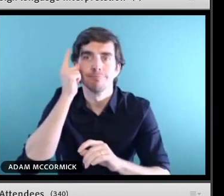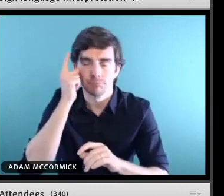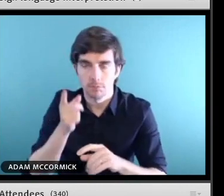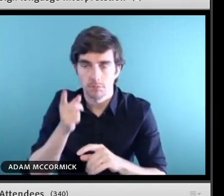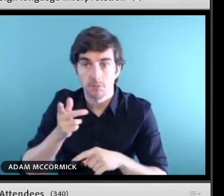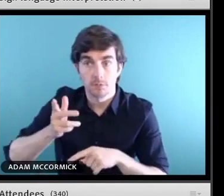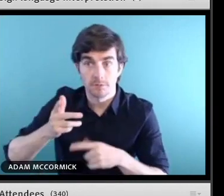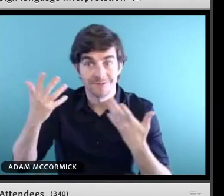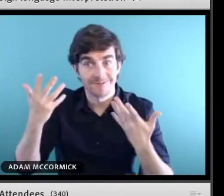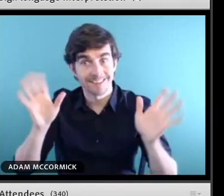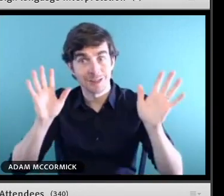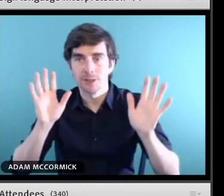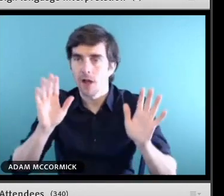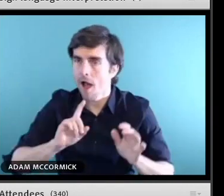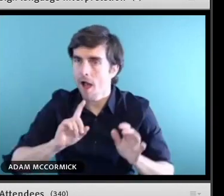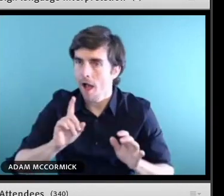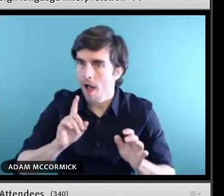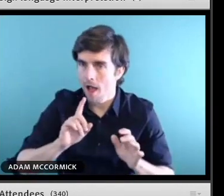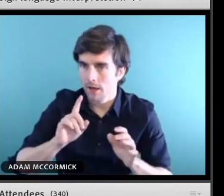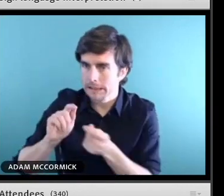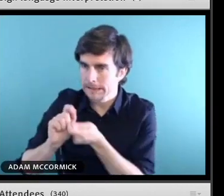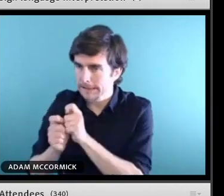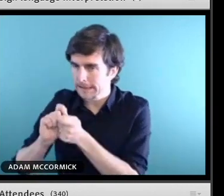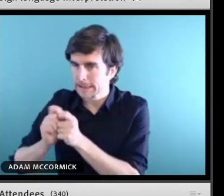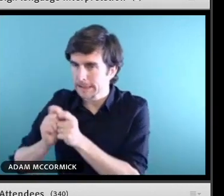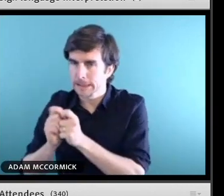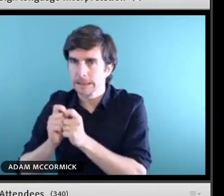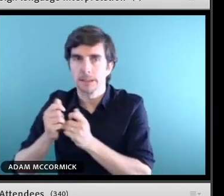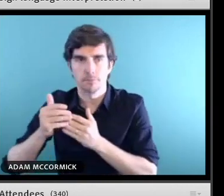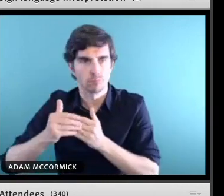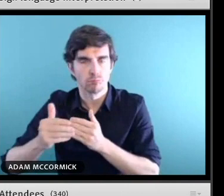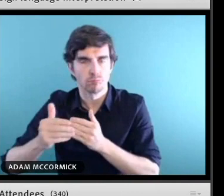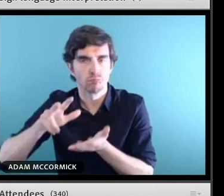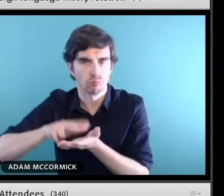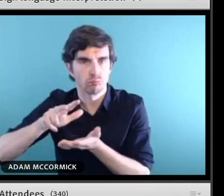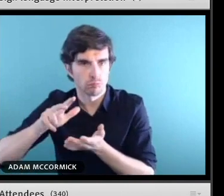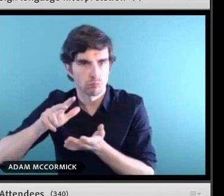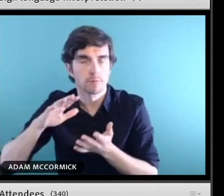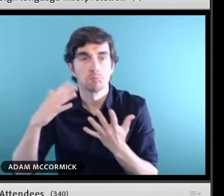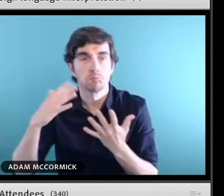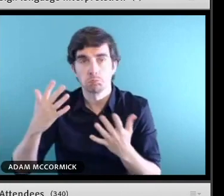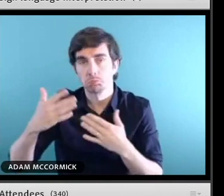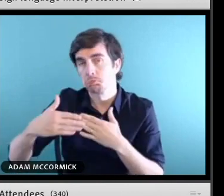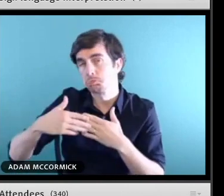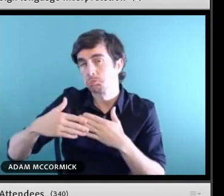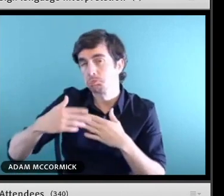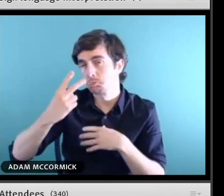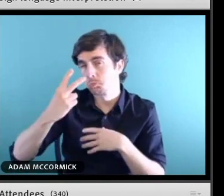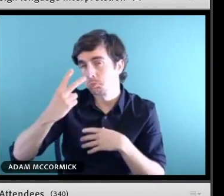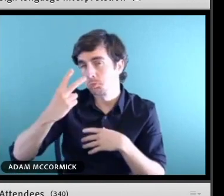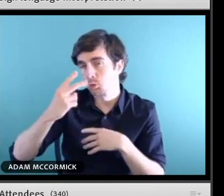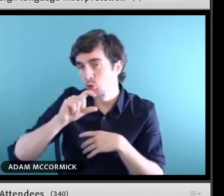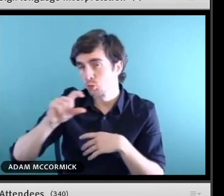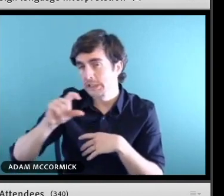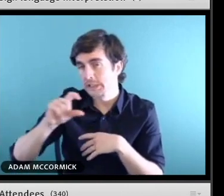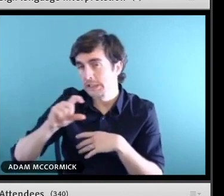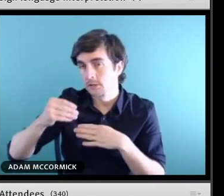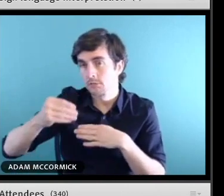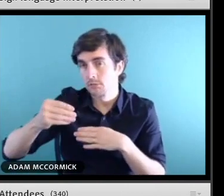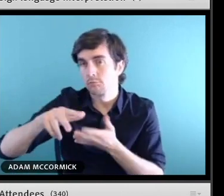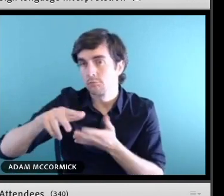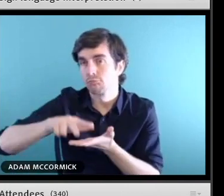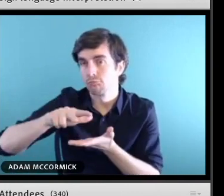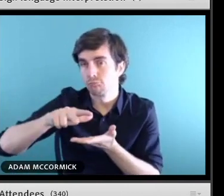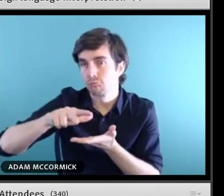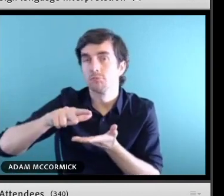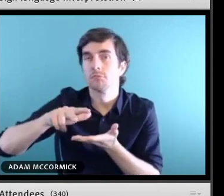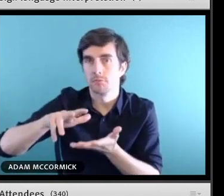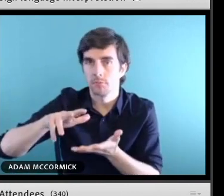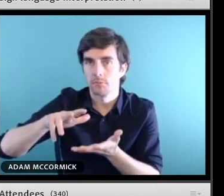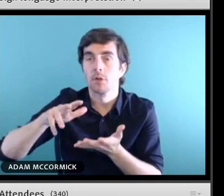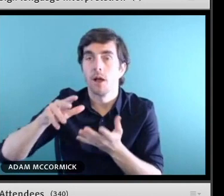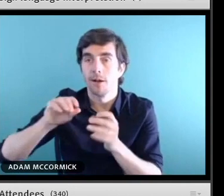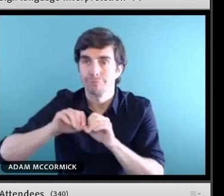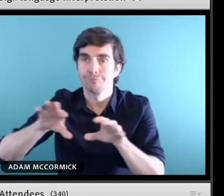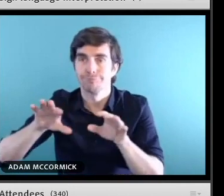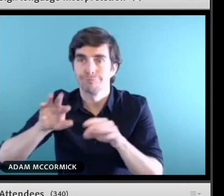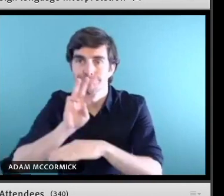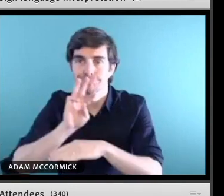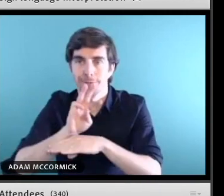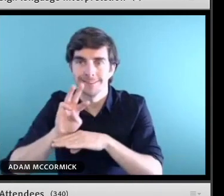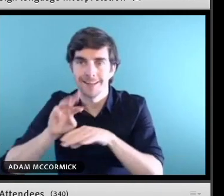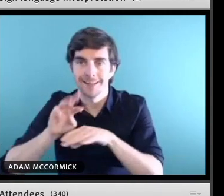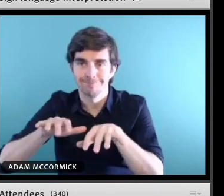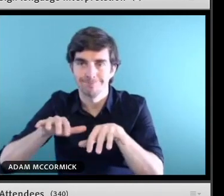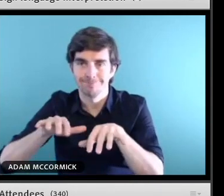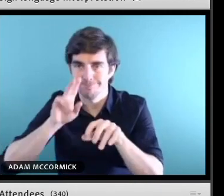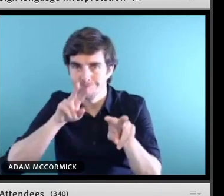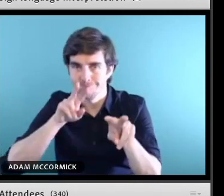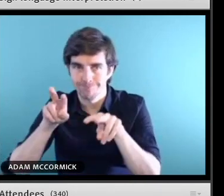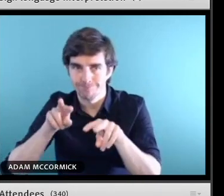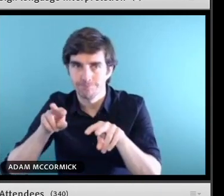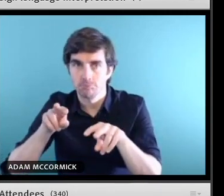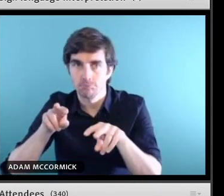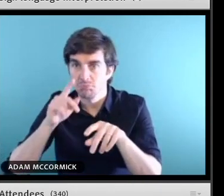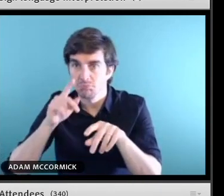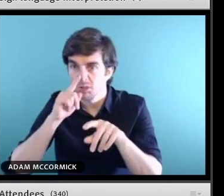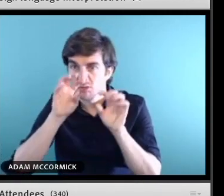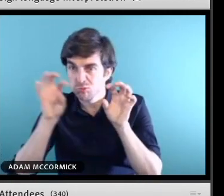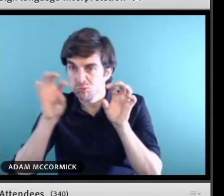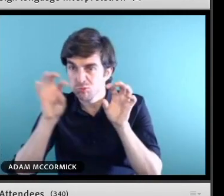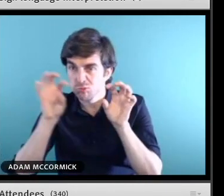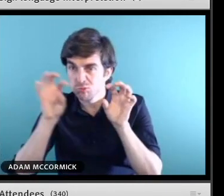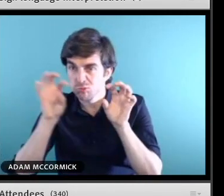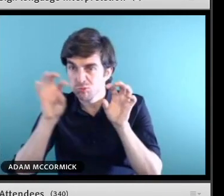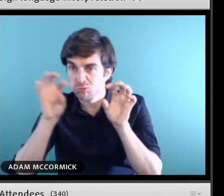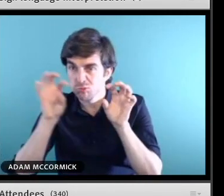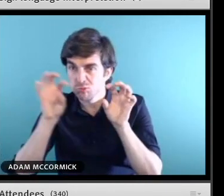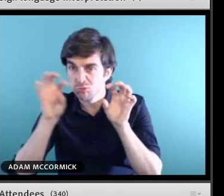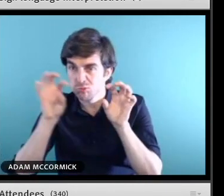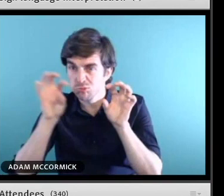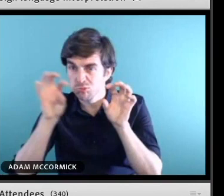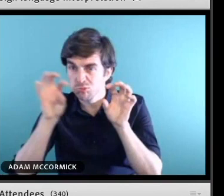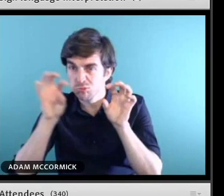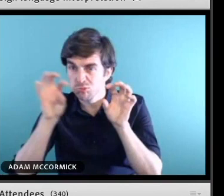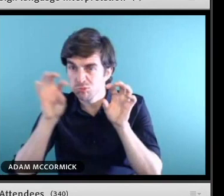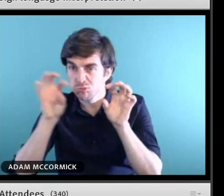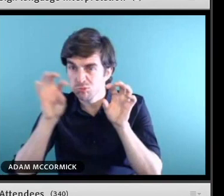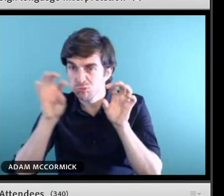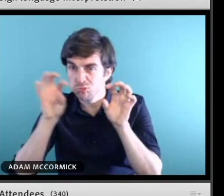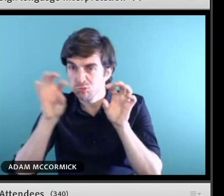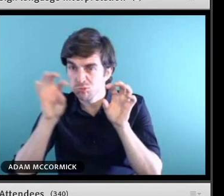been a pleasure to work with you and other colleagues involved in the preparation